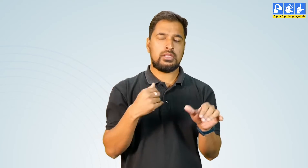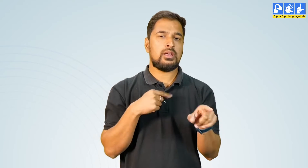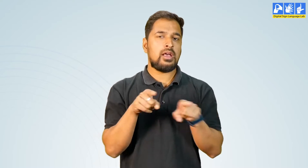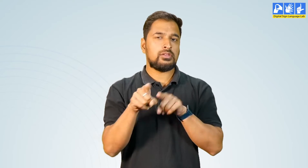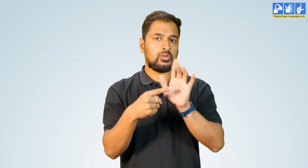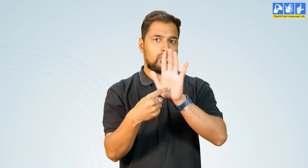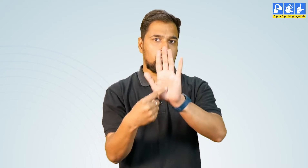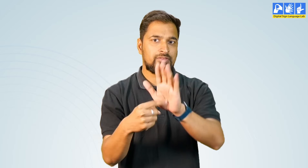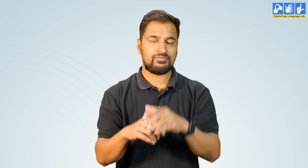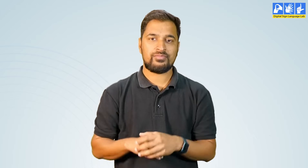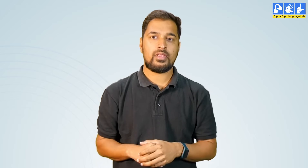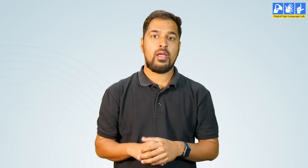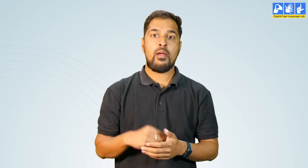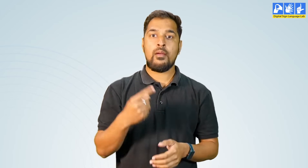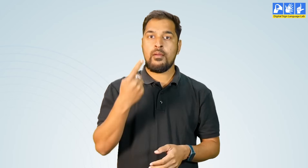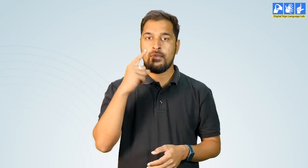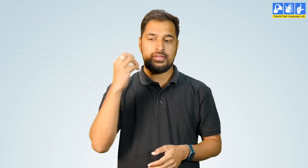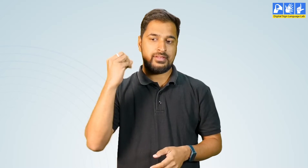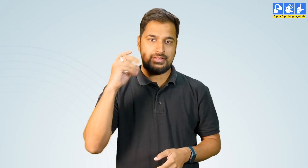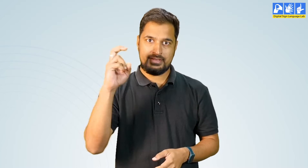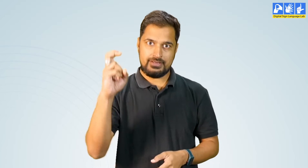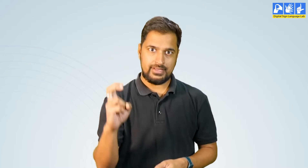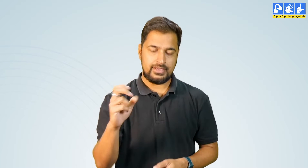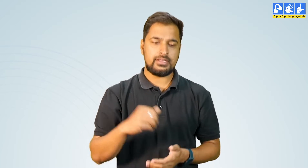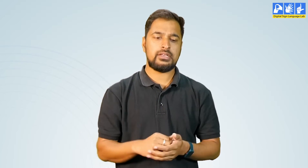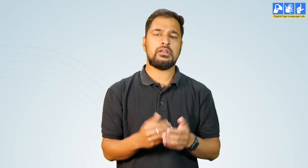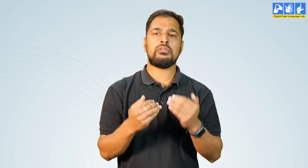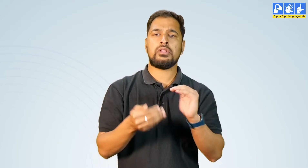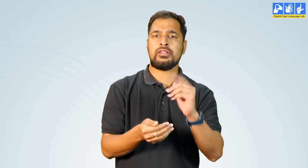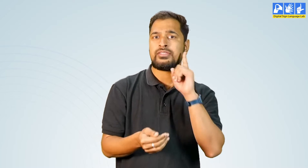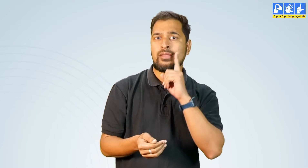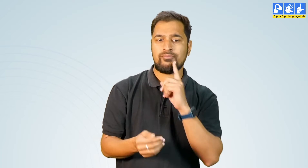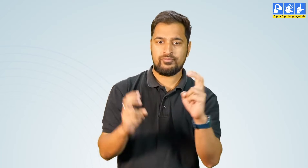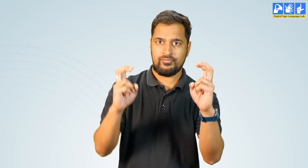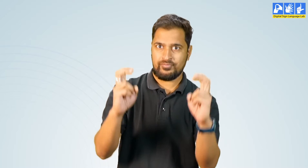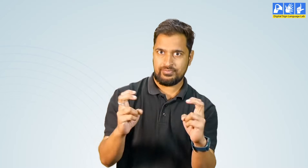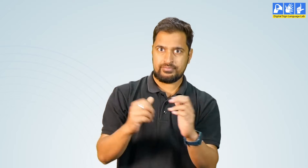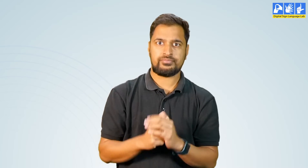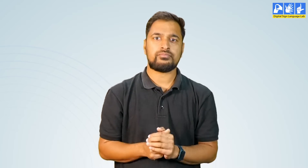For instance, a deaf baby seated, facing their parents,